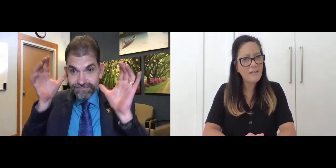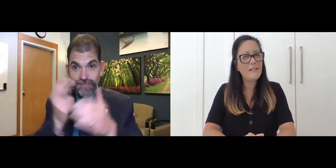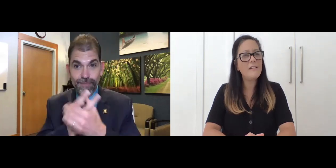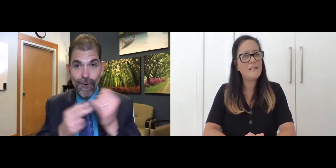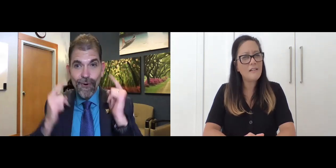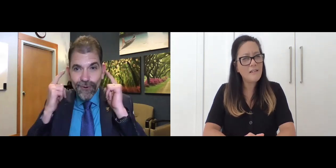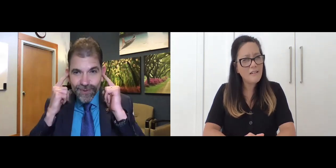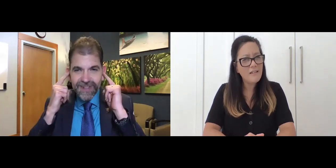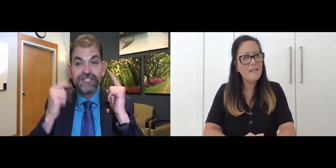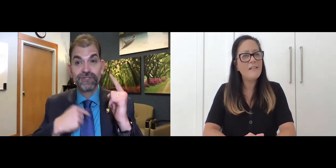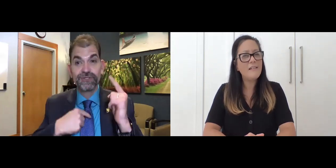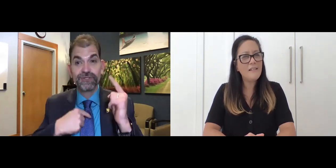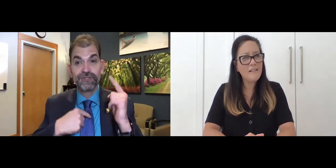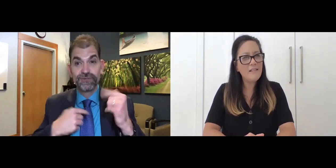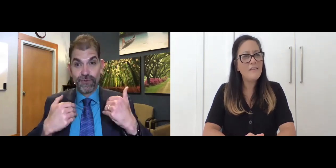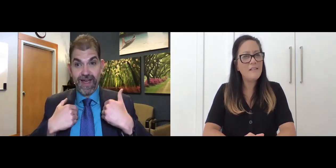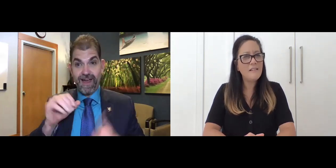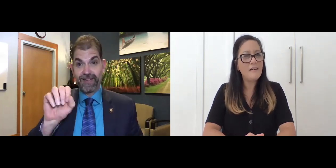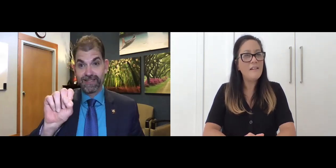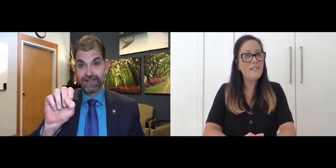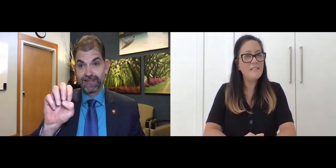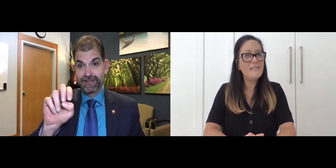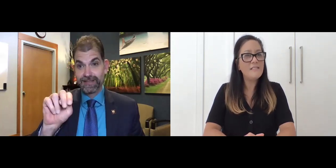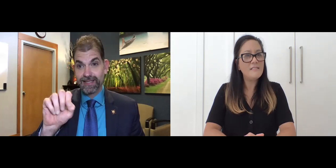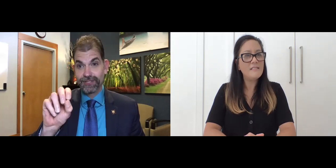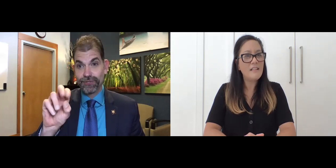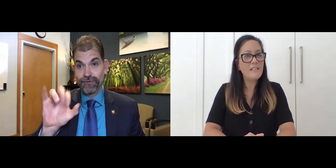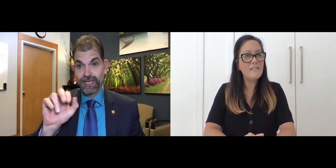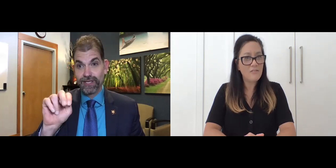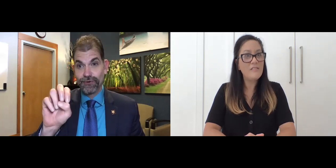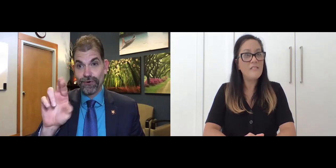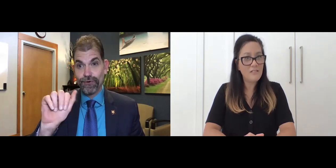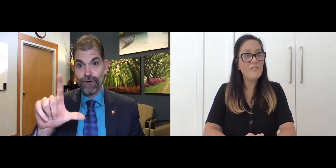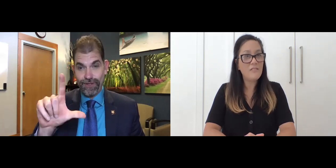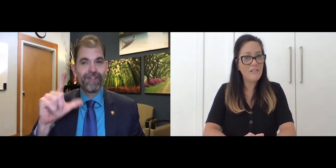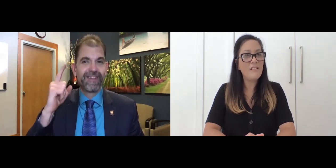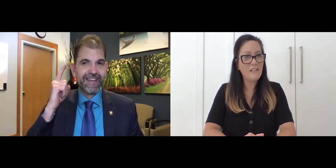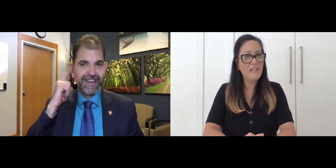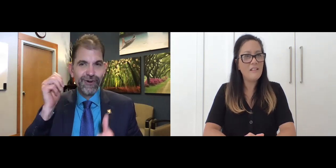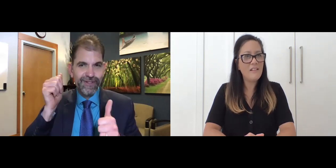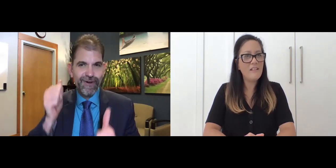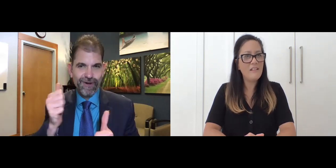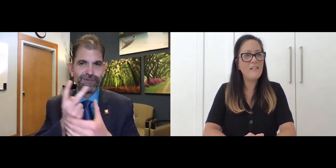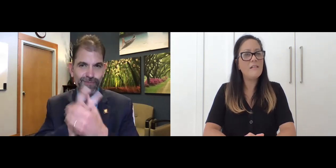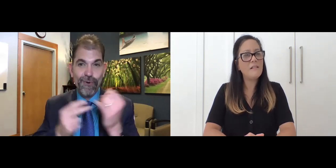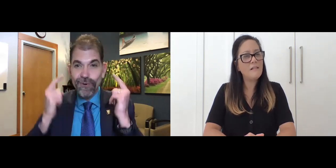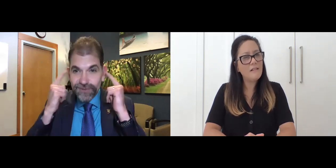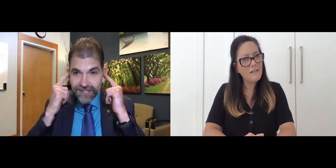in both ears. So I was diagnosed with a sensorineural hearing loss